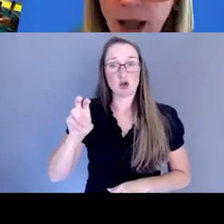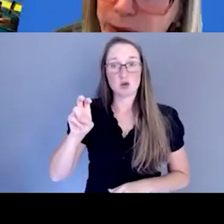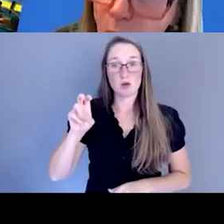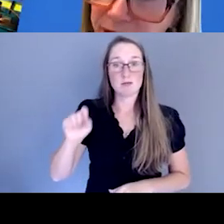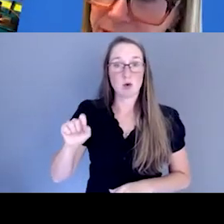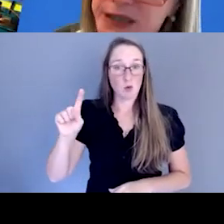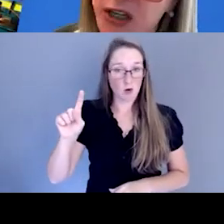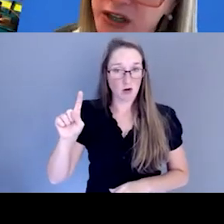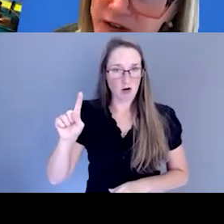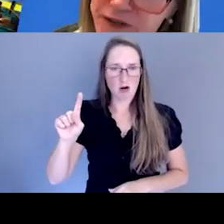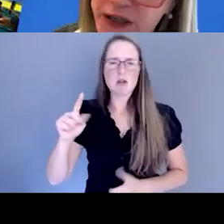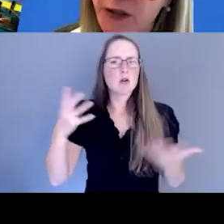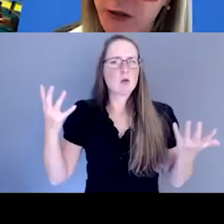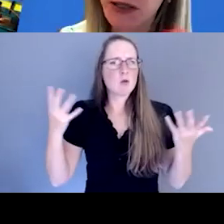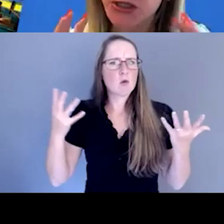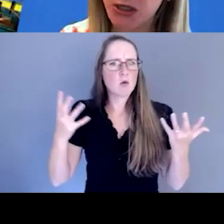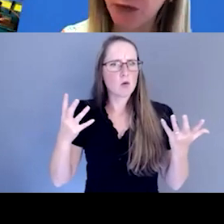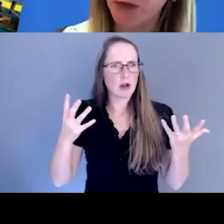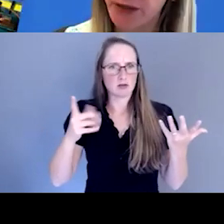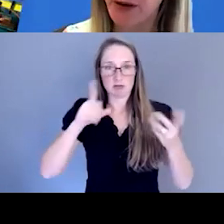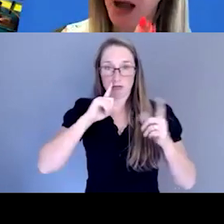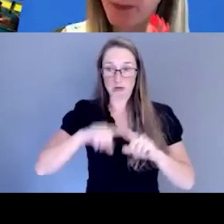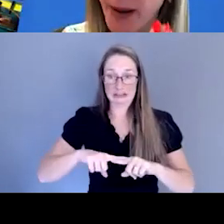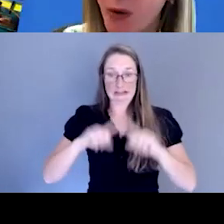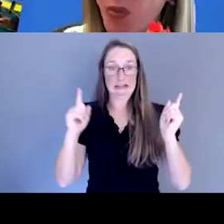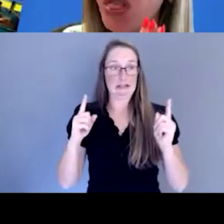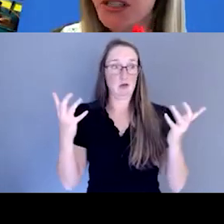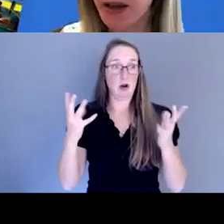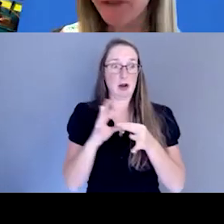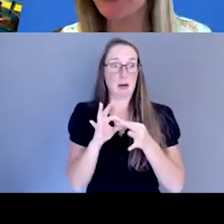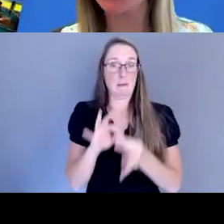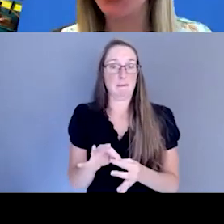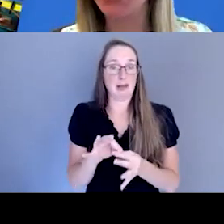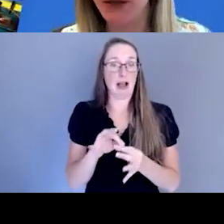What is significantly different about the definition,